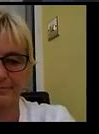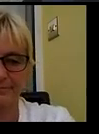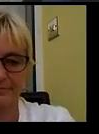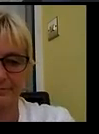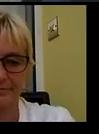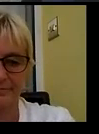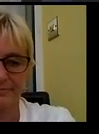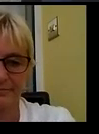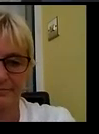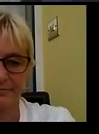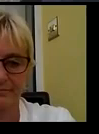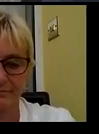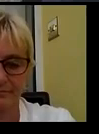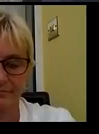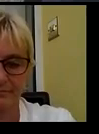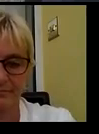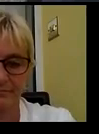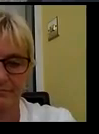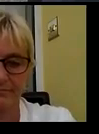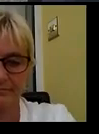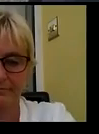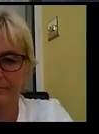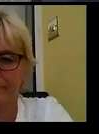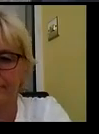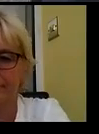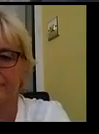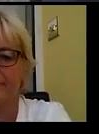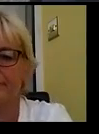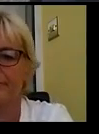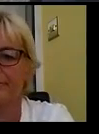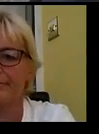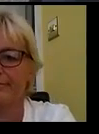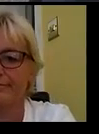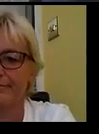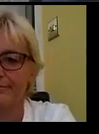evening to everybody and can I also say how delighted I am today to be joined by